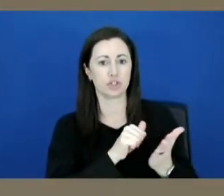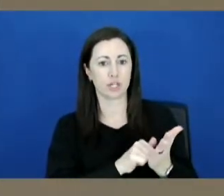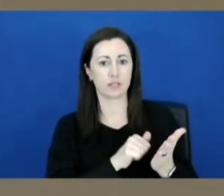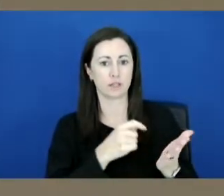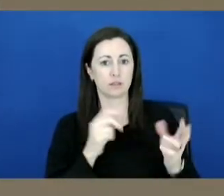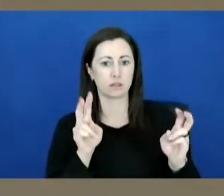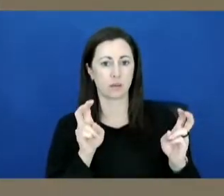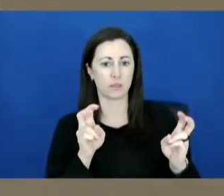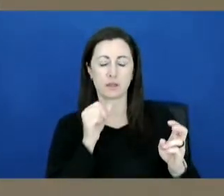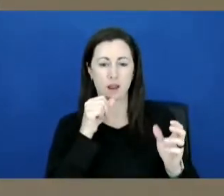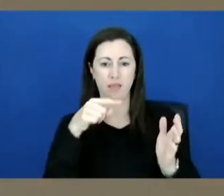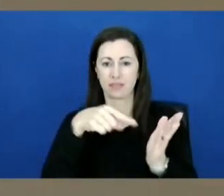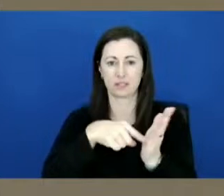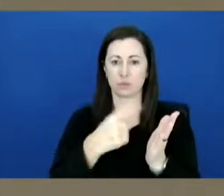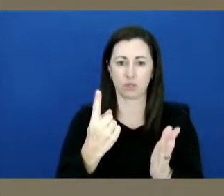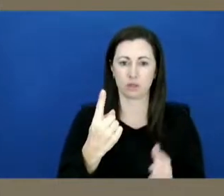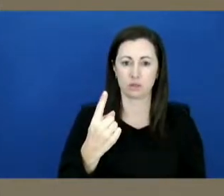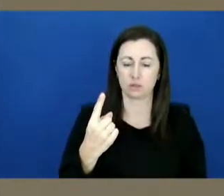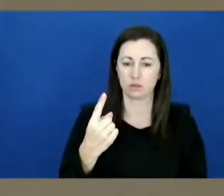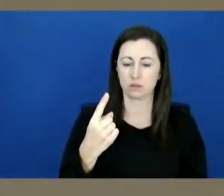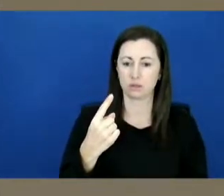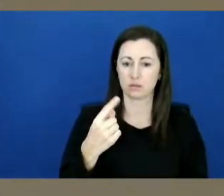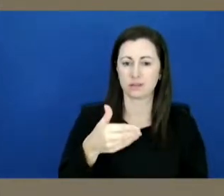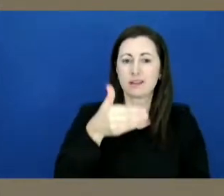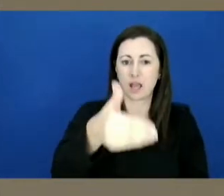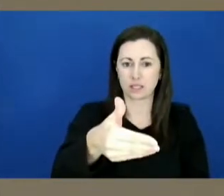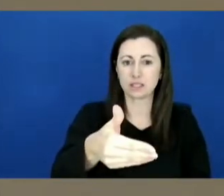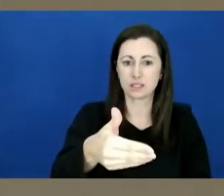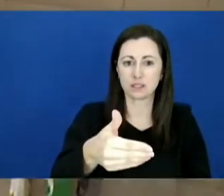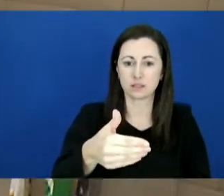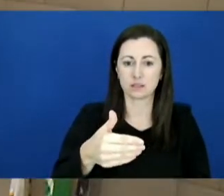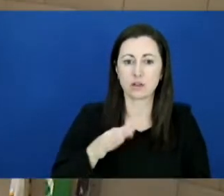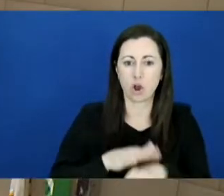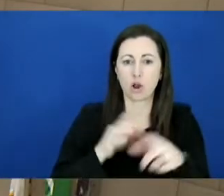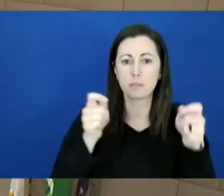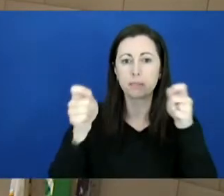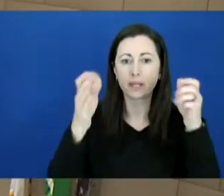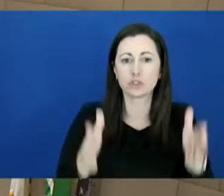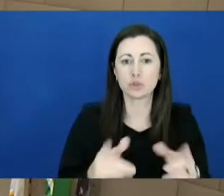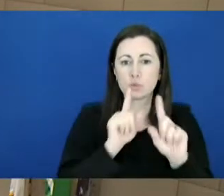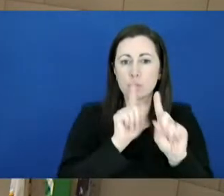COMMISSIONER LIKING THAT'S THE NEXT ONE WE'RE